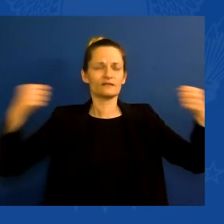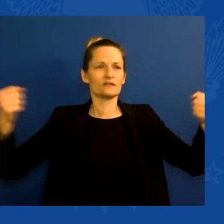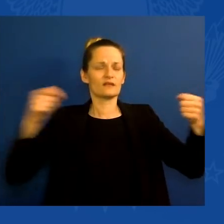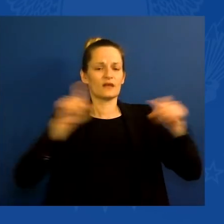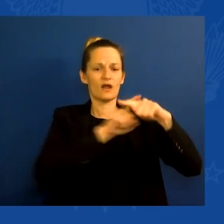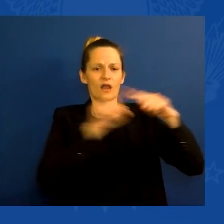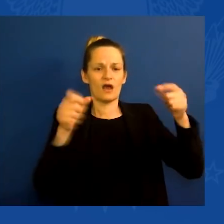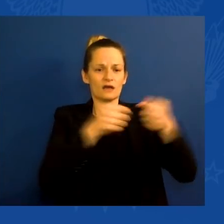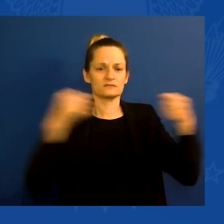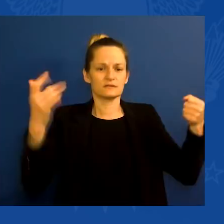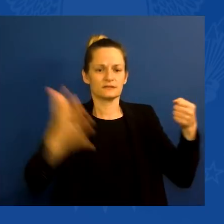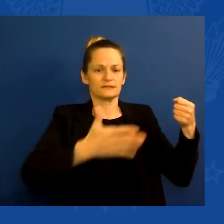or you hear that song.